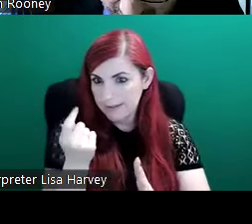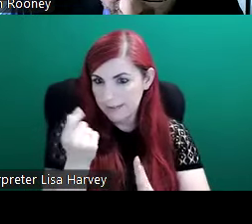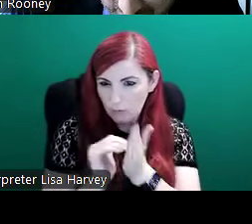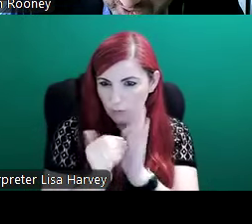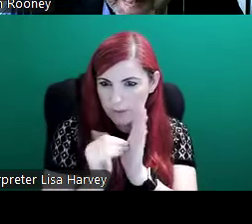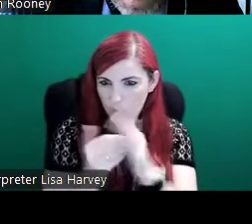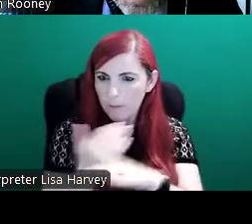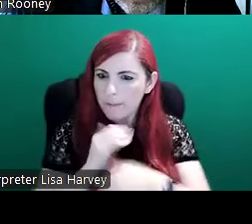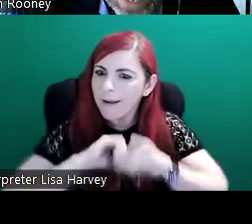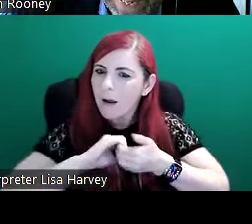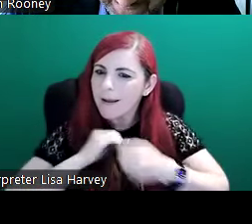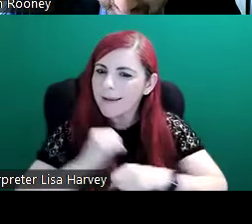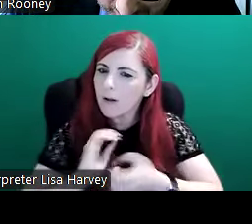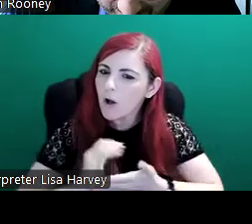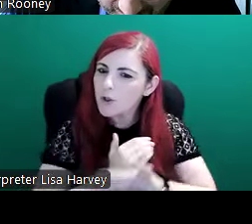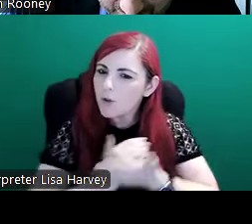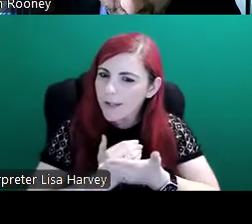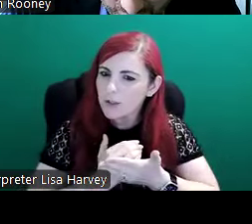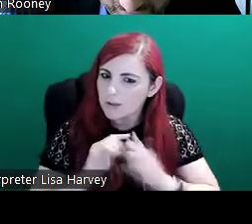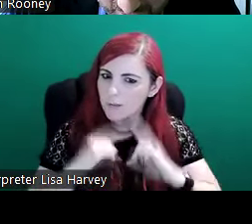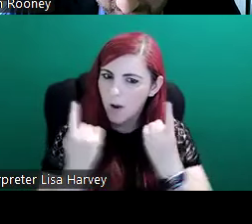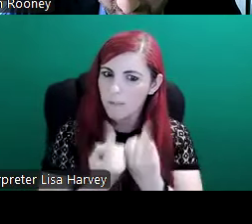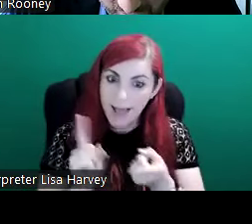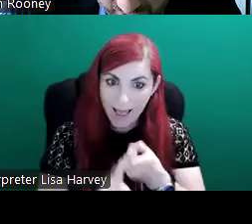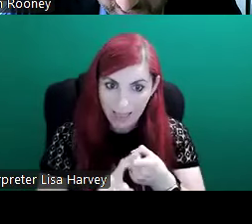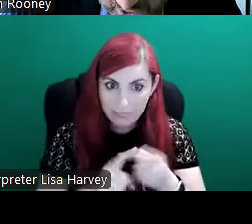the conservation Department, and the painting which featured in Hone and Jellett's